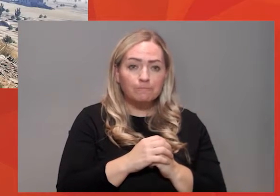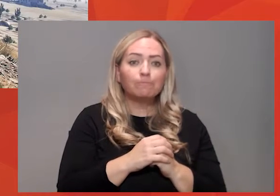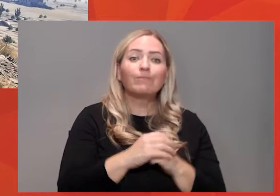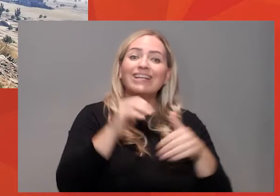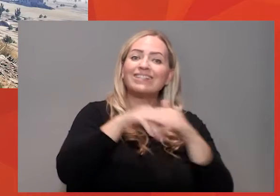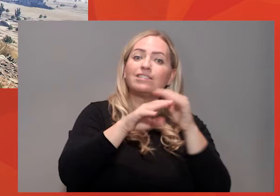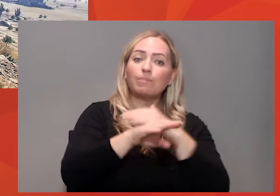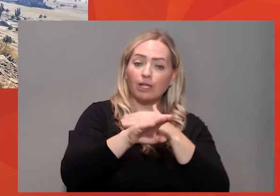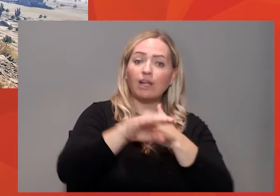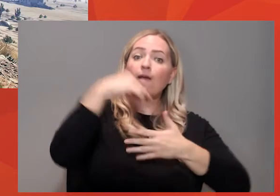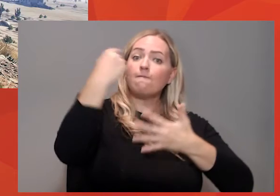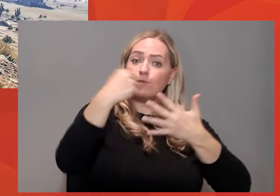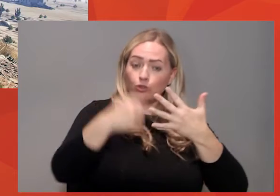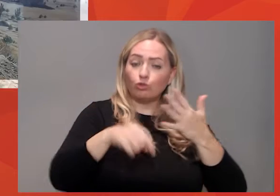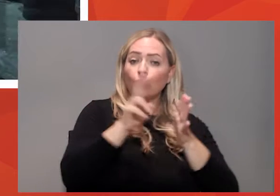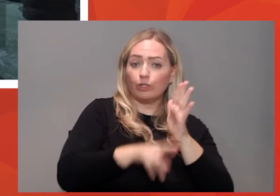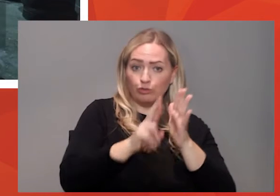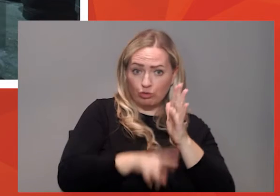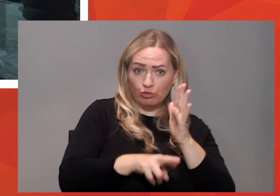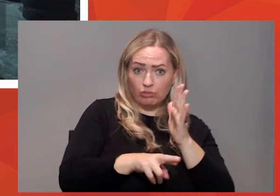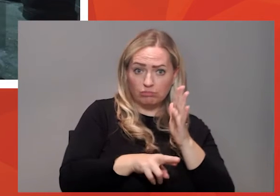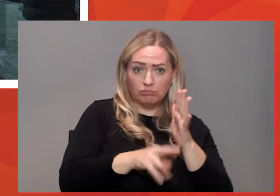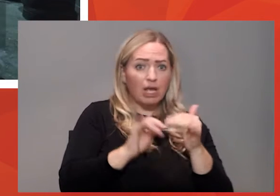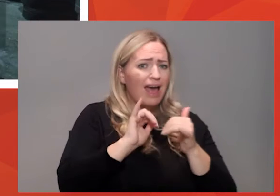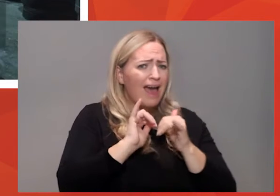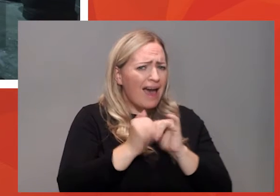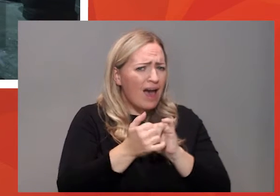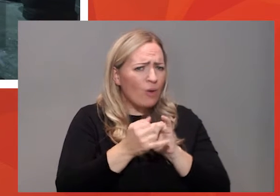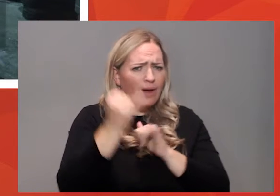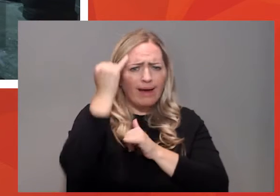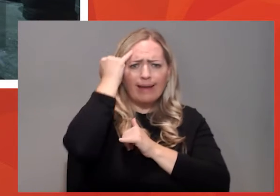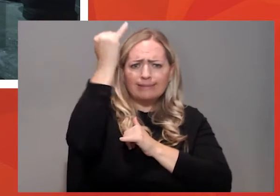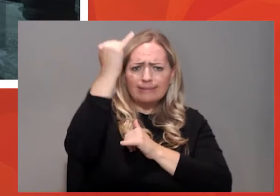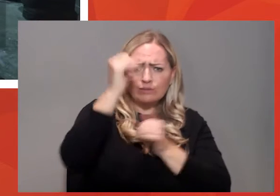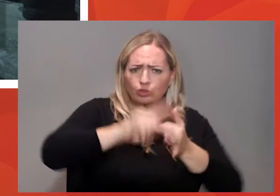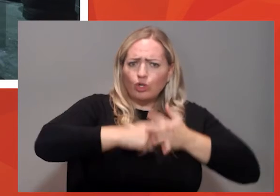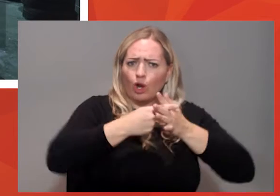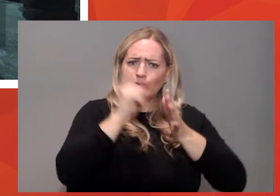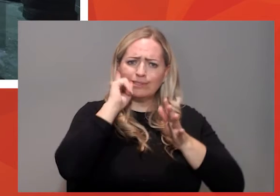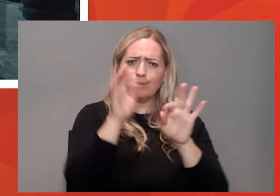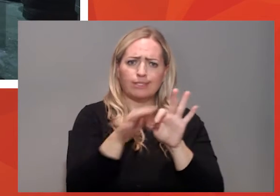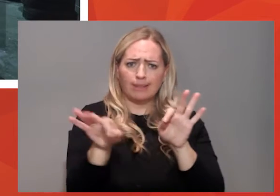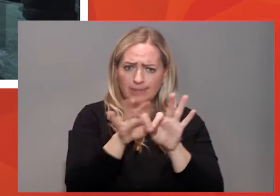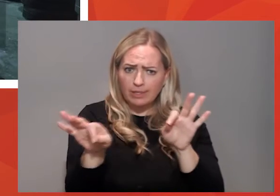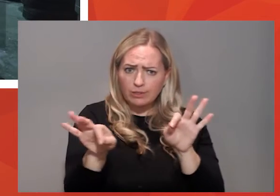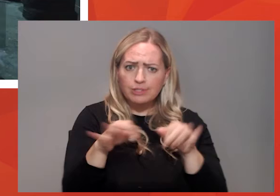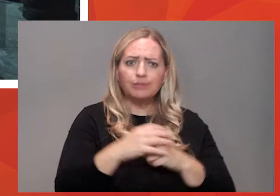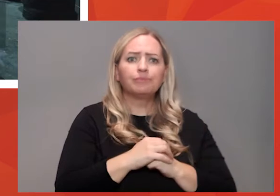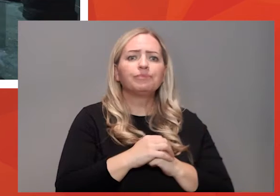so, Accessibility Features Research. How did this idea appear with the sound subtitles?